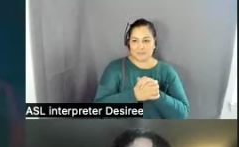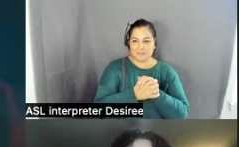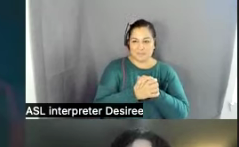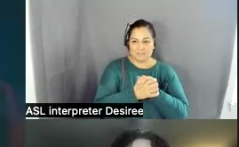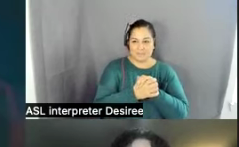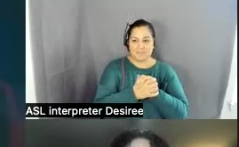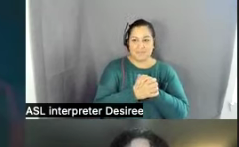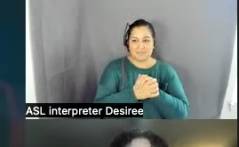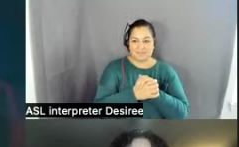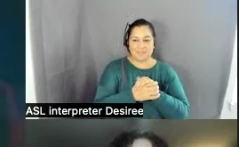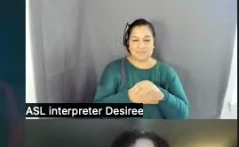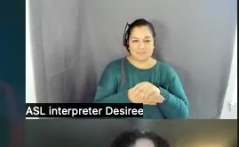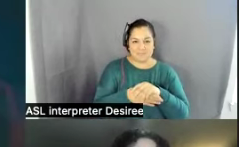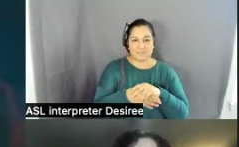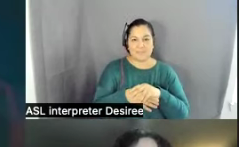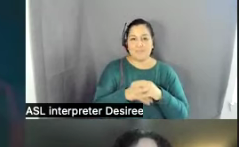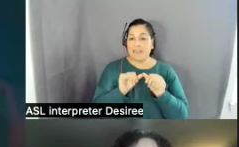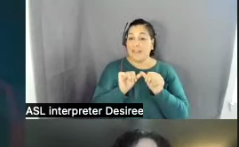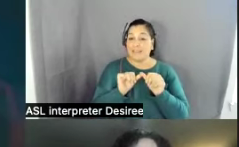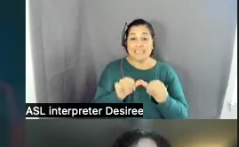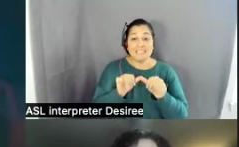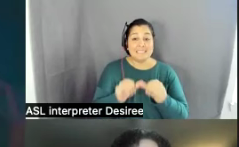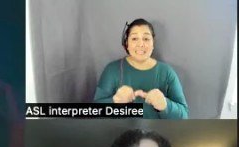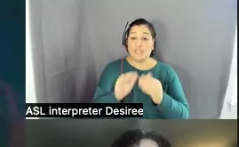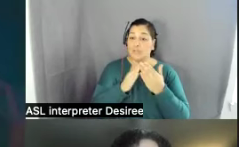and as well continuing the community building through that.